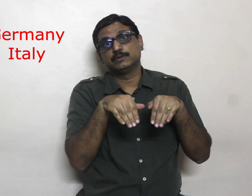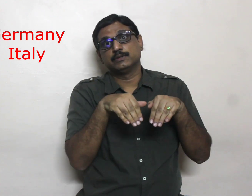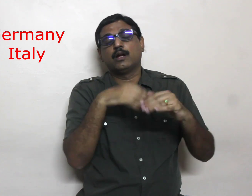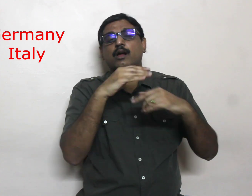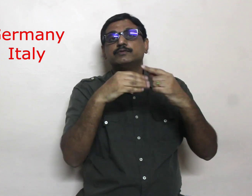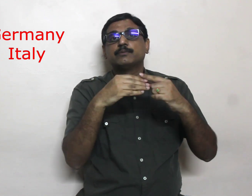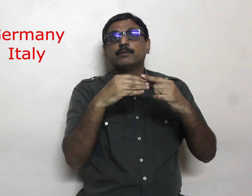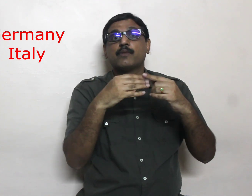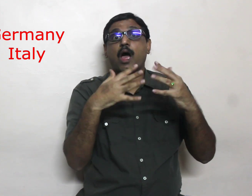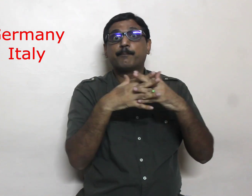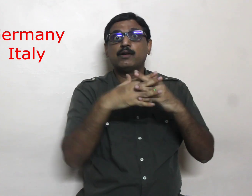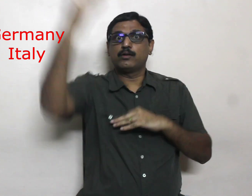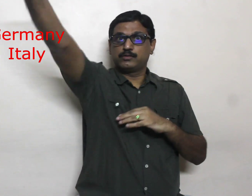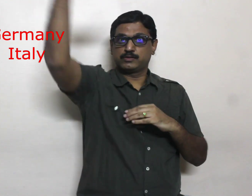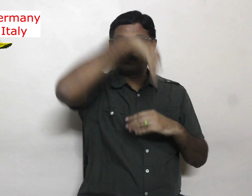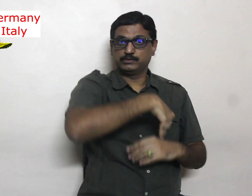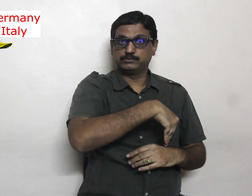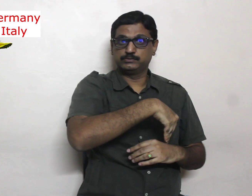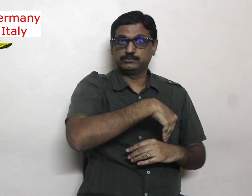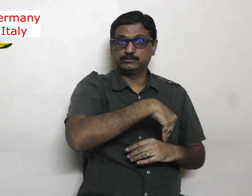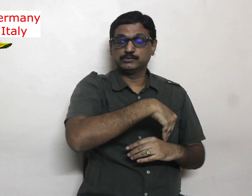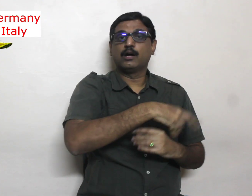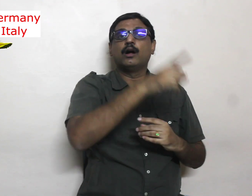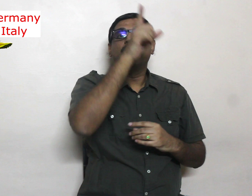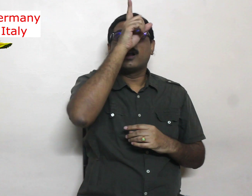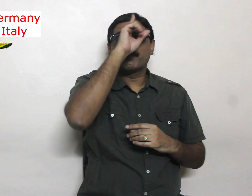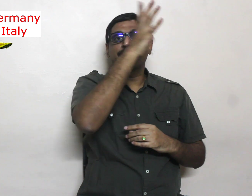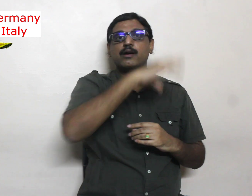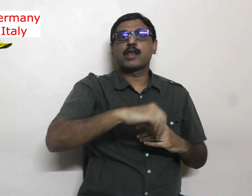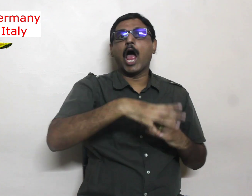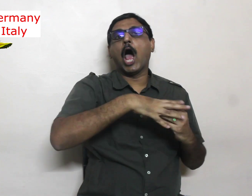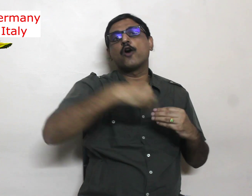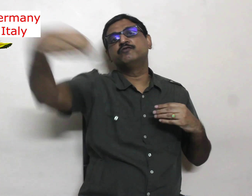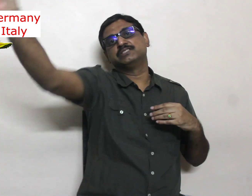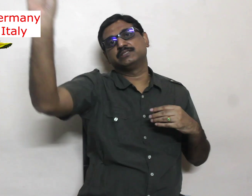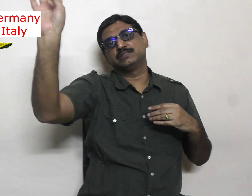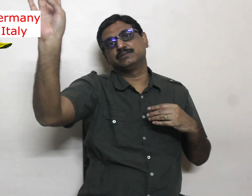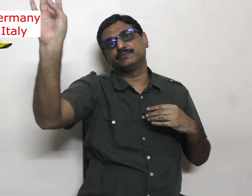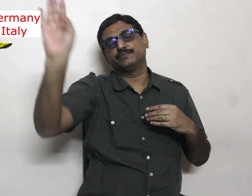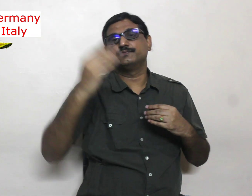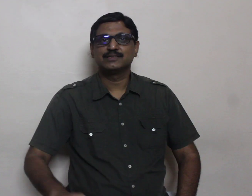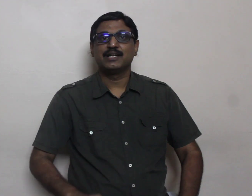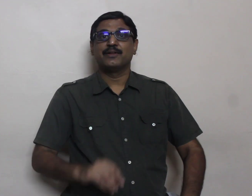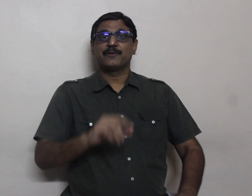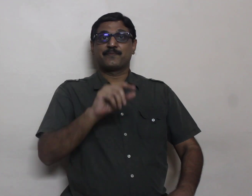Later, when the US entered the war. It kicked Germany and Italy out of the African continent.